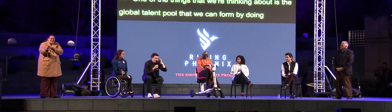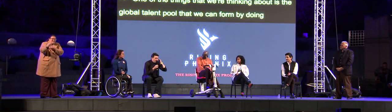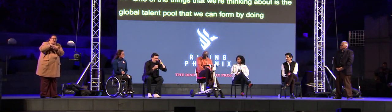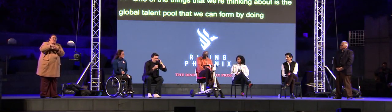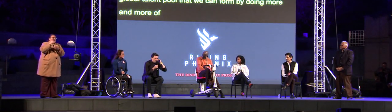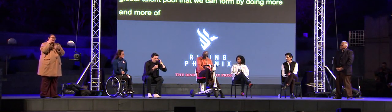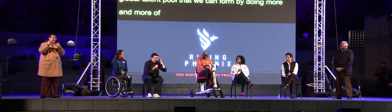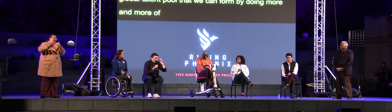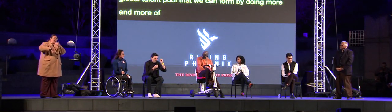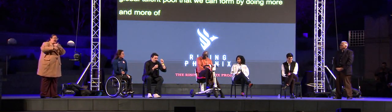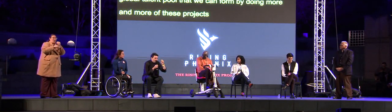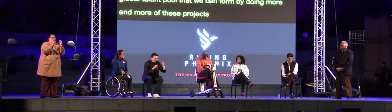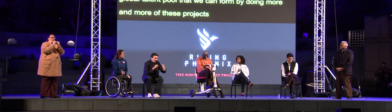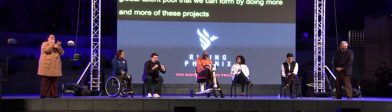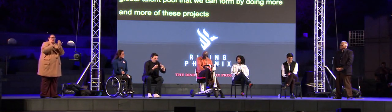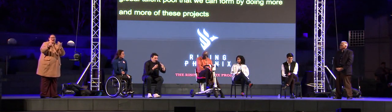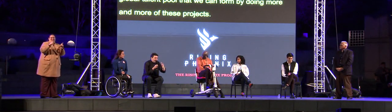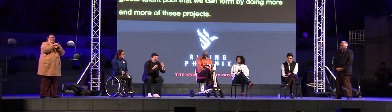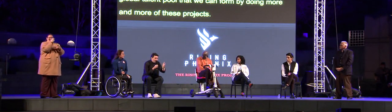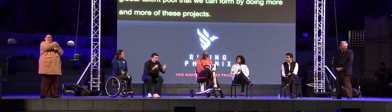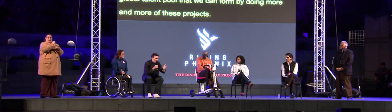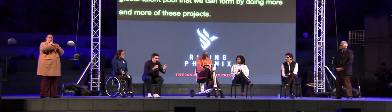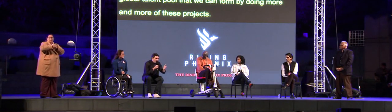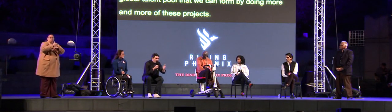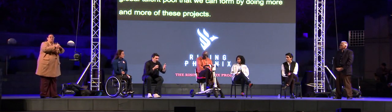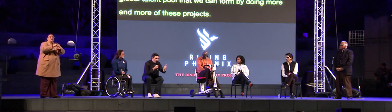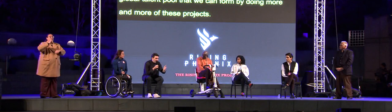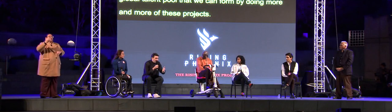And so Jack [? Thorne, ?] who you might know,